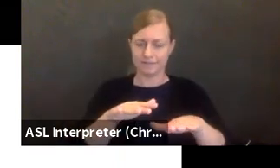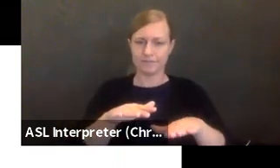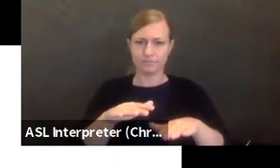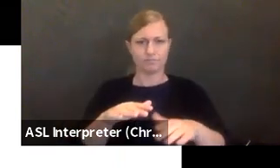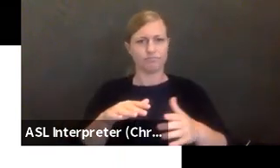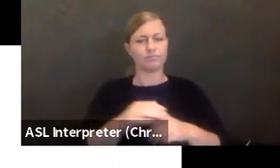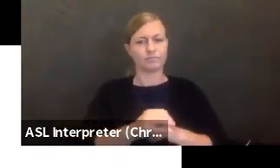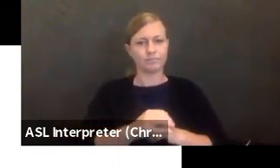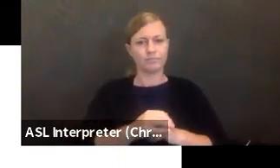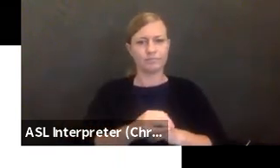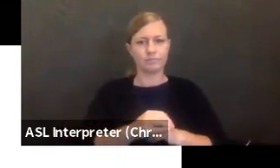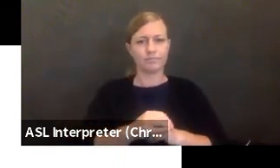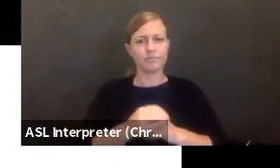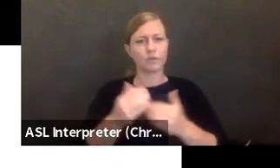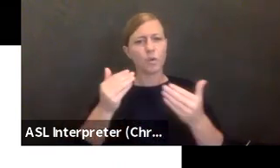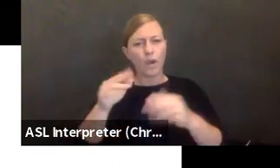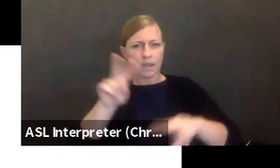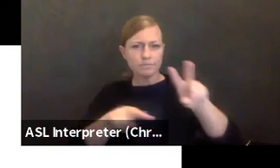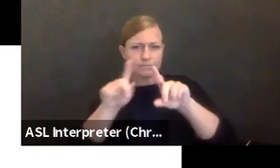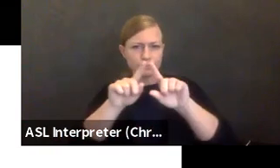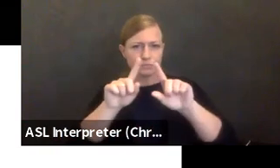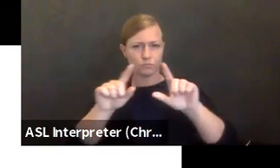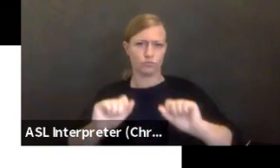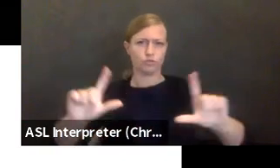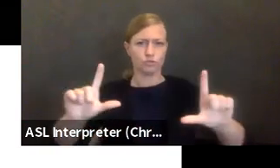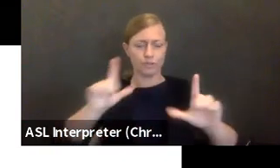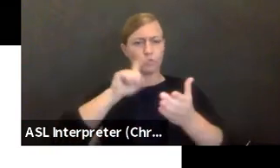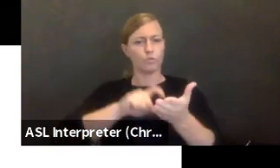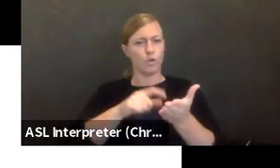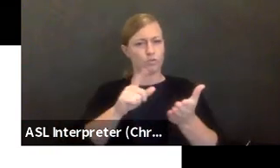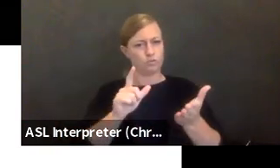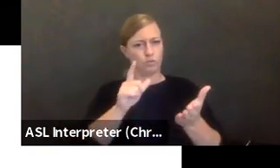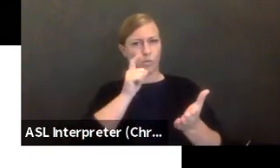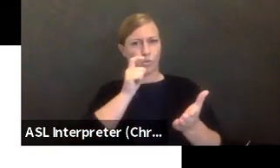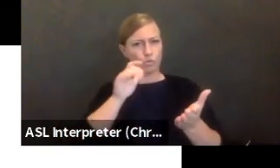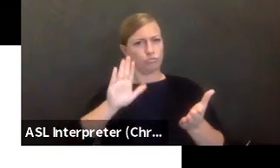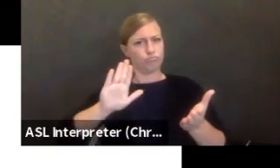and we will introduce them in a few minutes. First we want to acknowledge whose lands we are on.